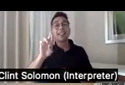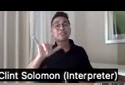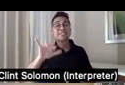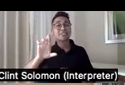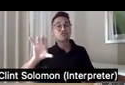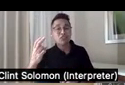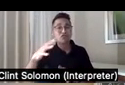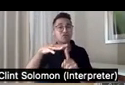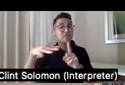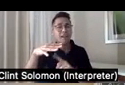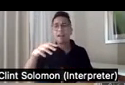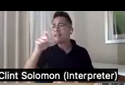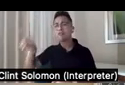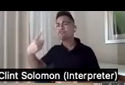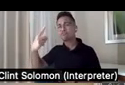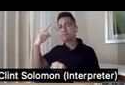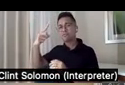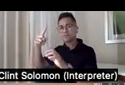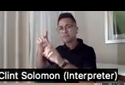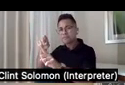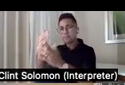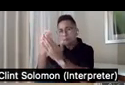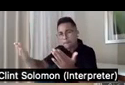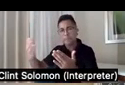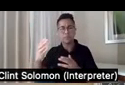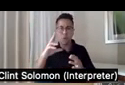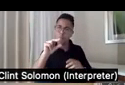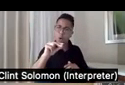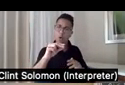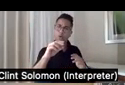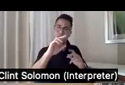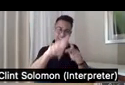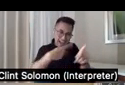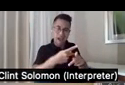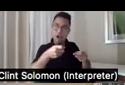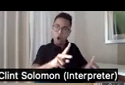it's about the kind of opportunities we create and i've been doing some writing a